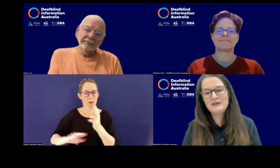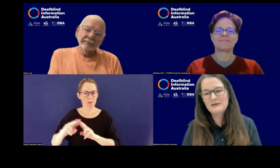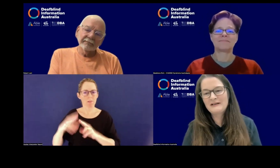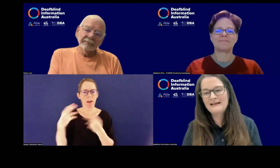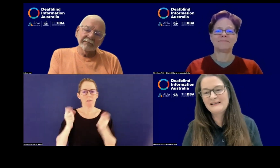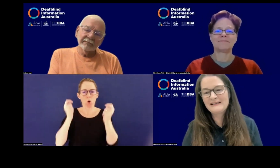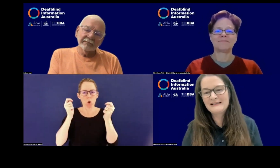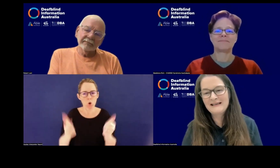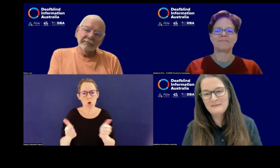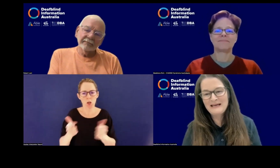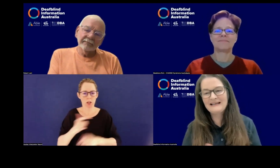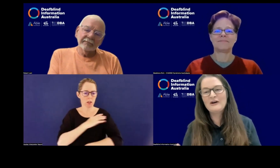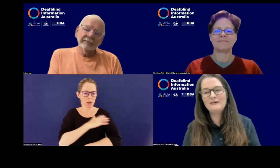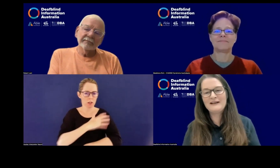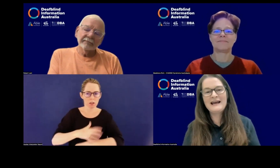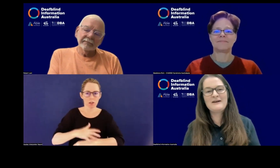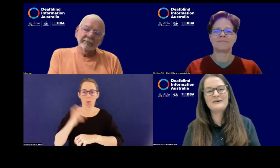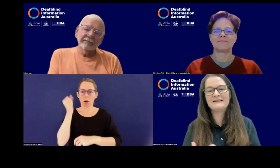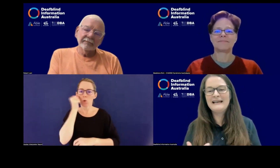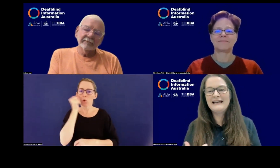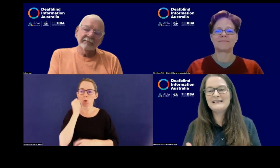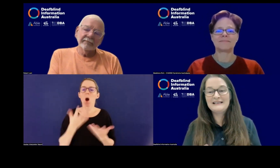a doctor that's coming over now.